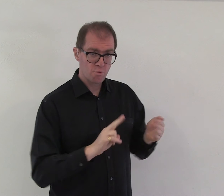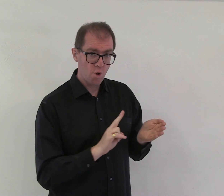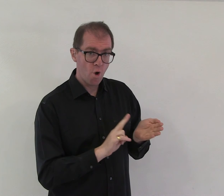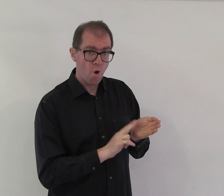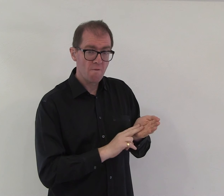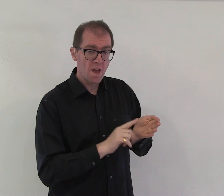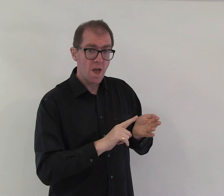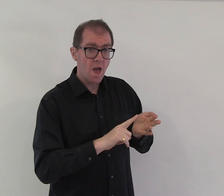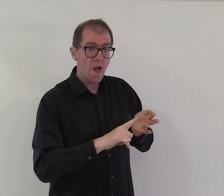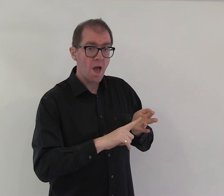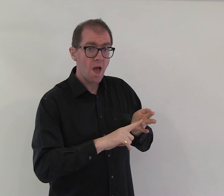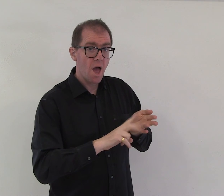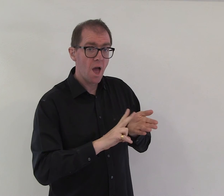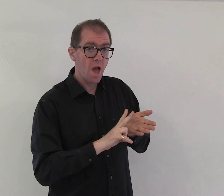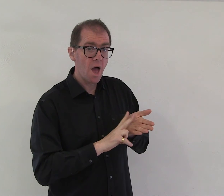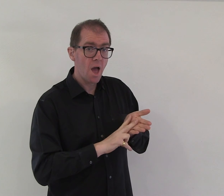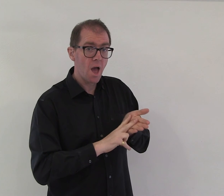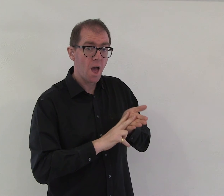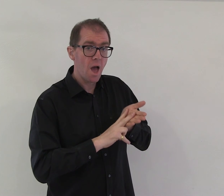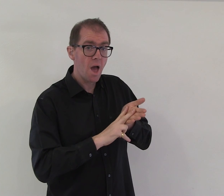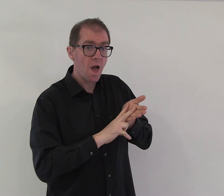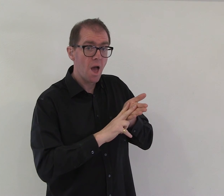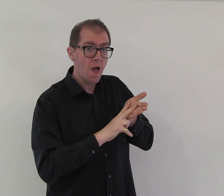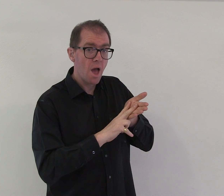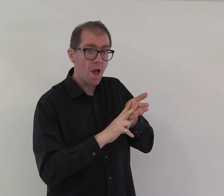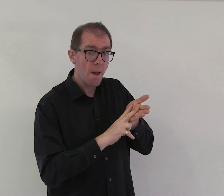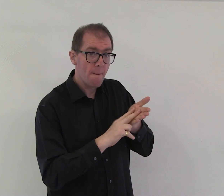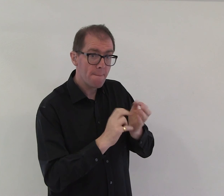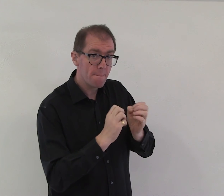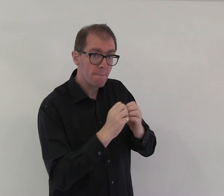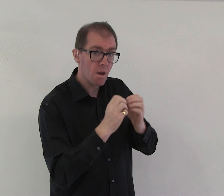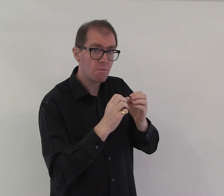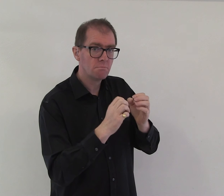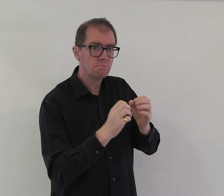November